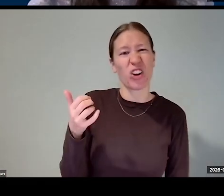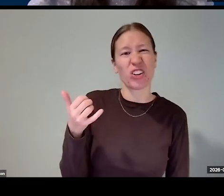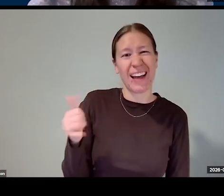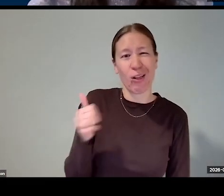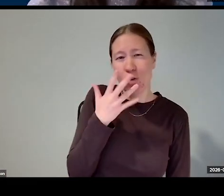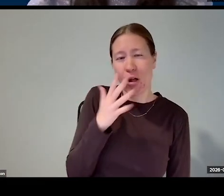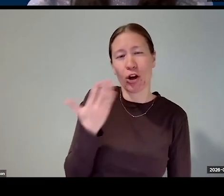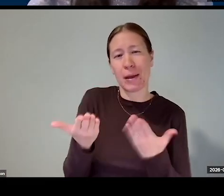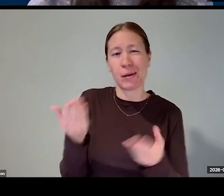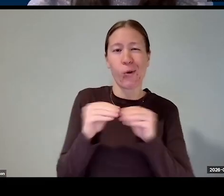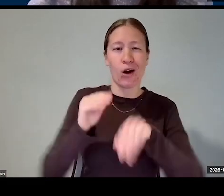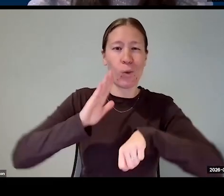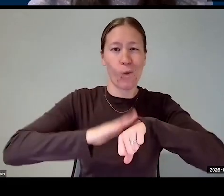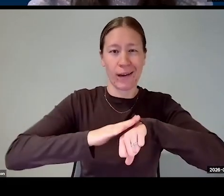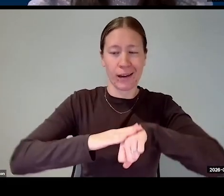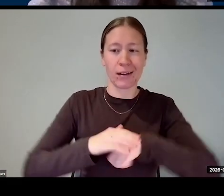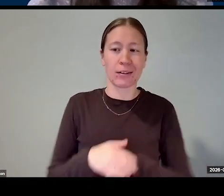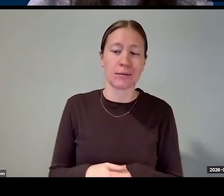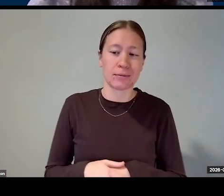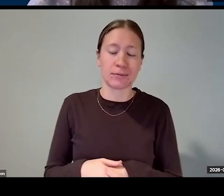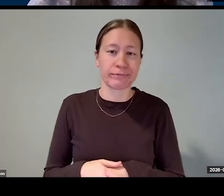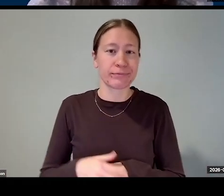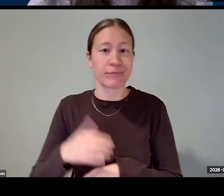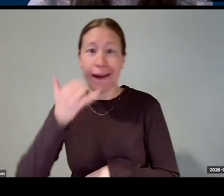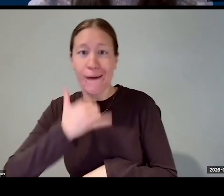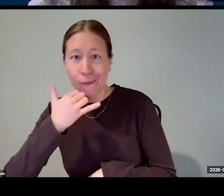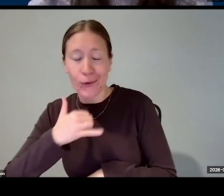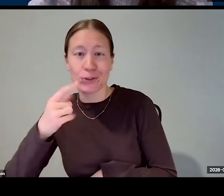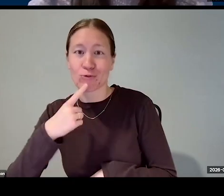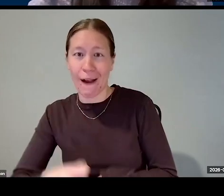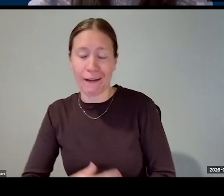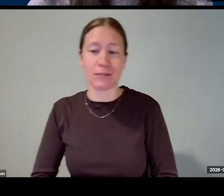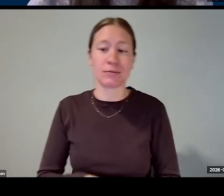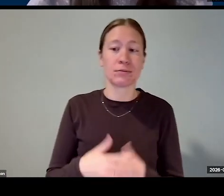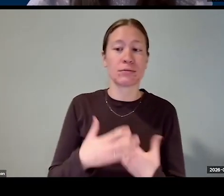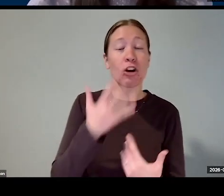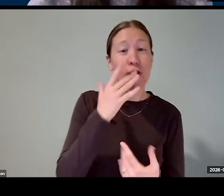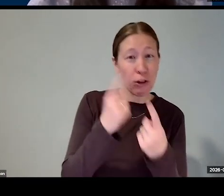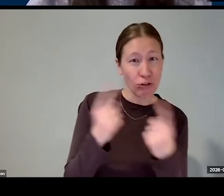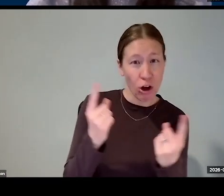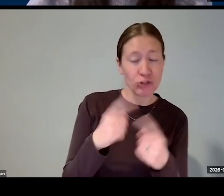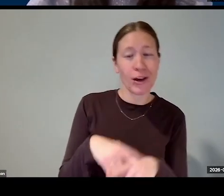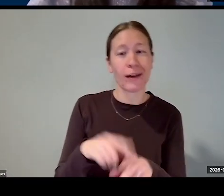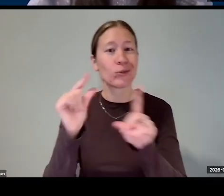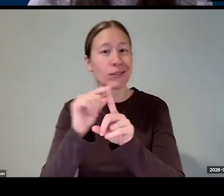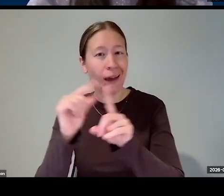with things like color contrast or text readability, Grackle can warn you about it,